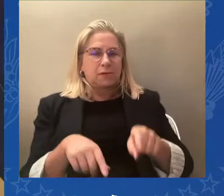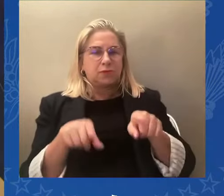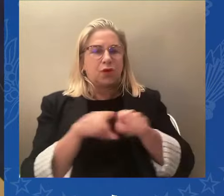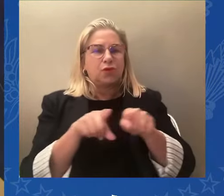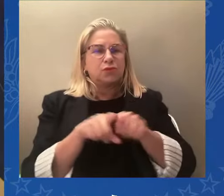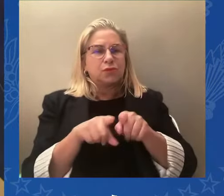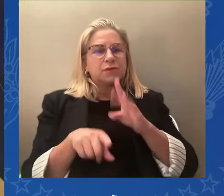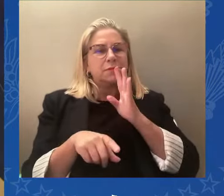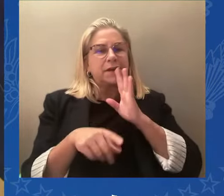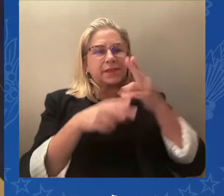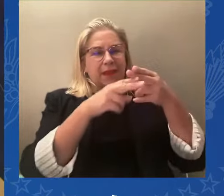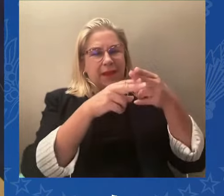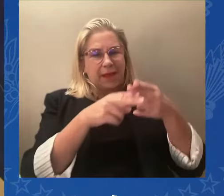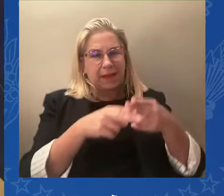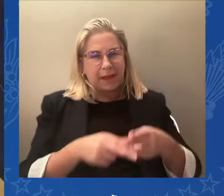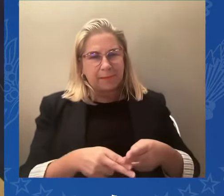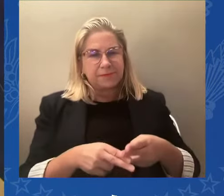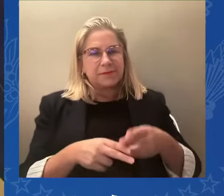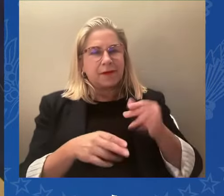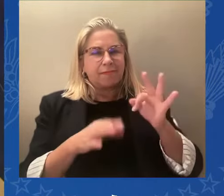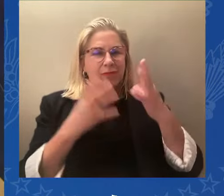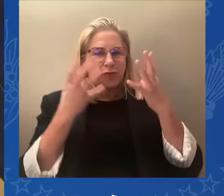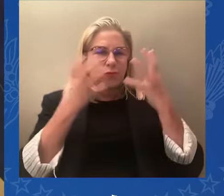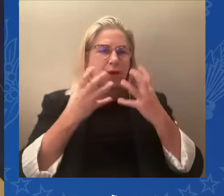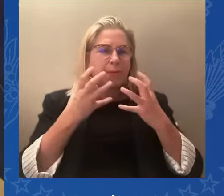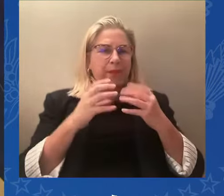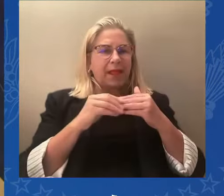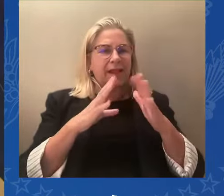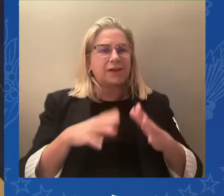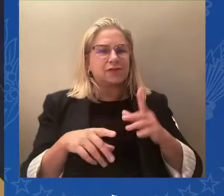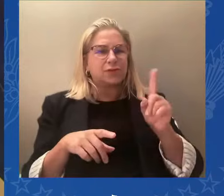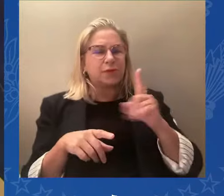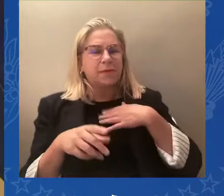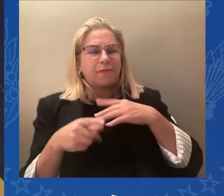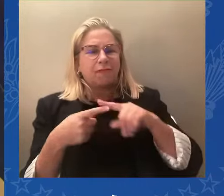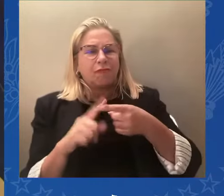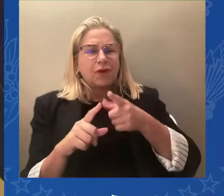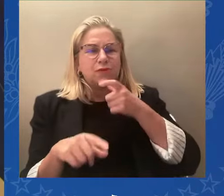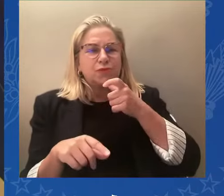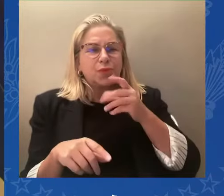and with whom I had the honor of closely working over the years: Representatives Eddie Bernice Johnson --